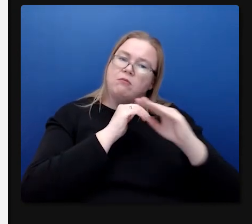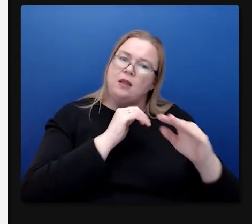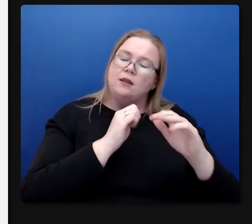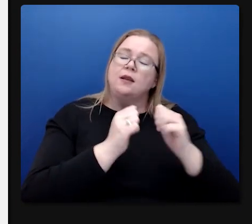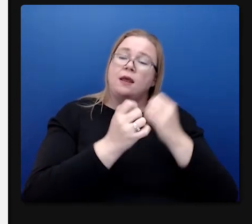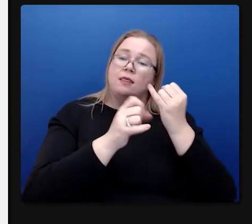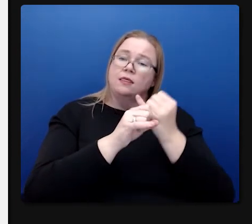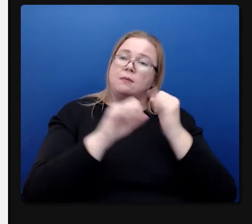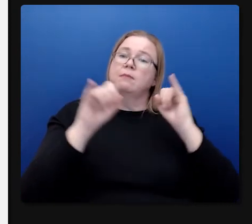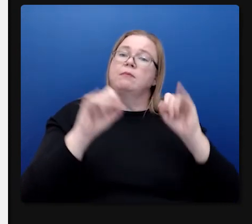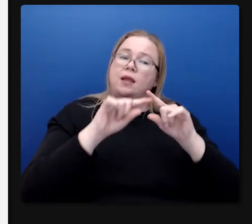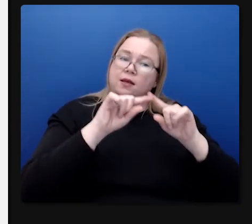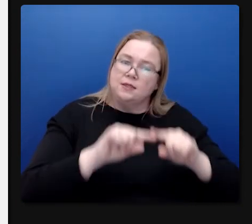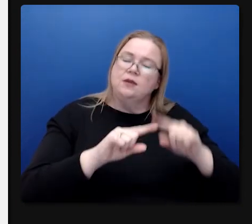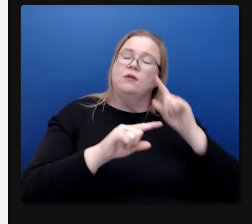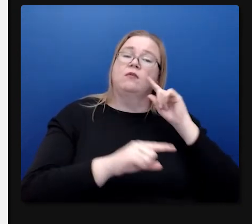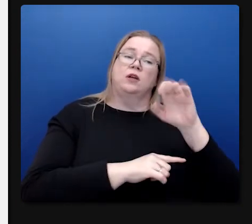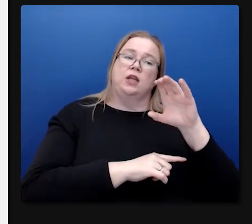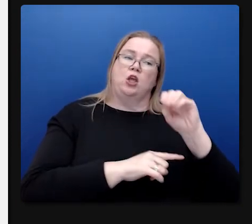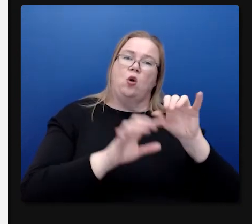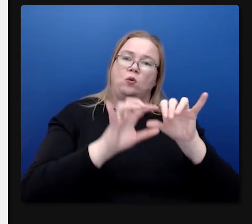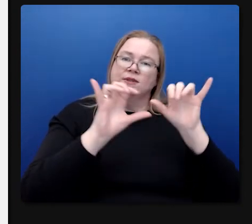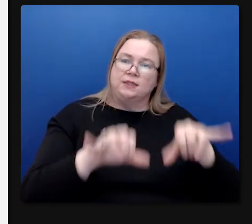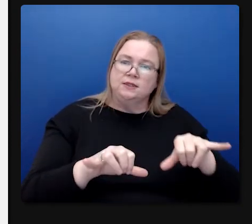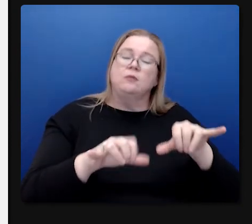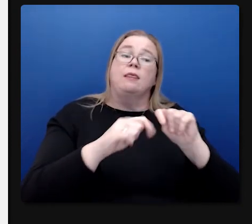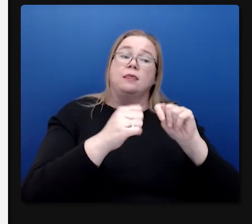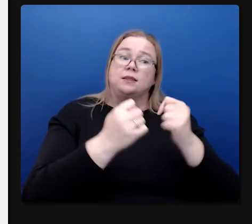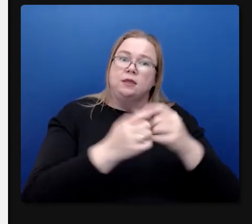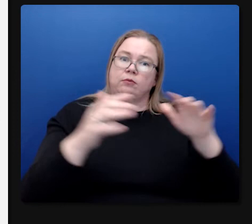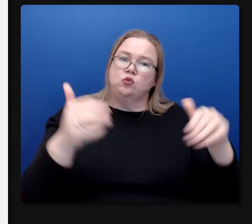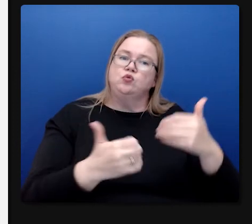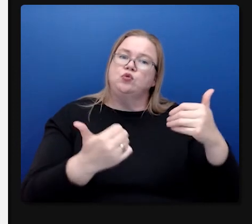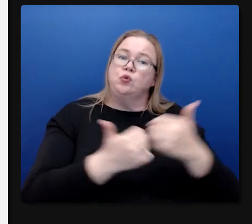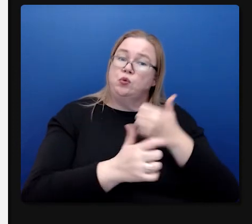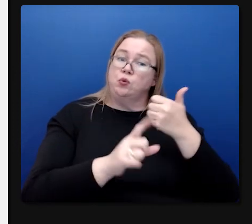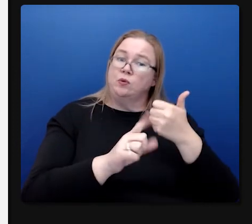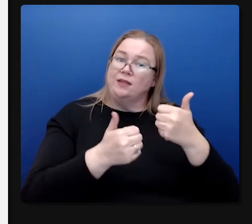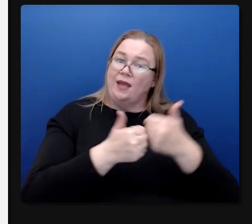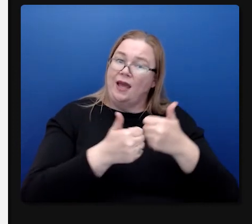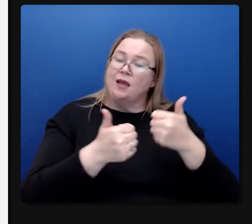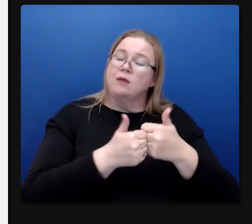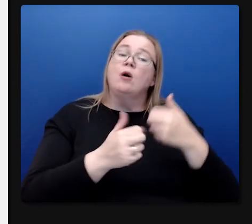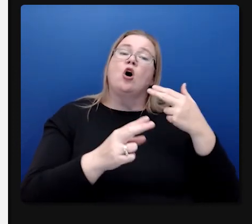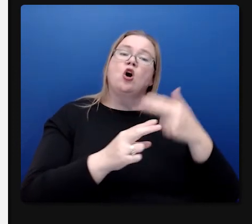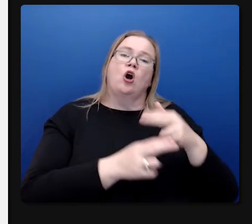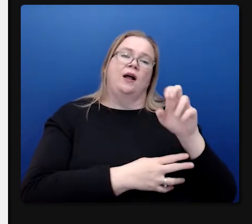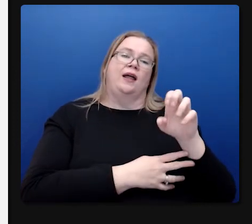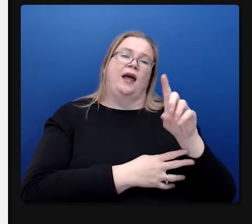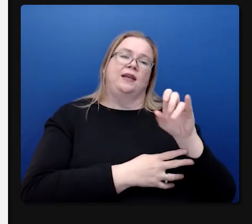and the interdependencies of ecosystems, the team introduced a new game mode called Eden Burning.